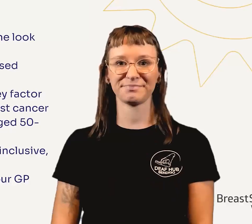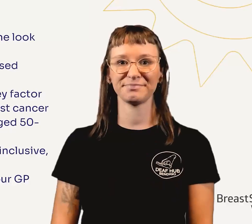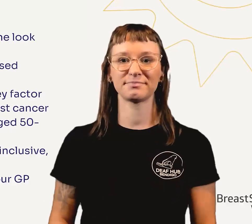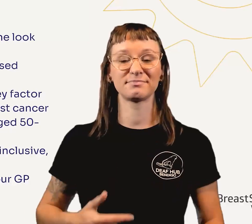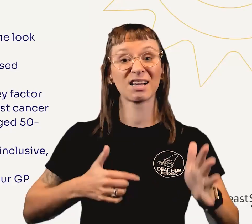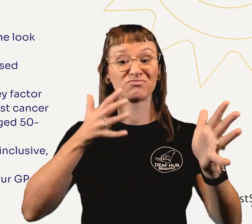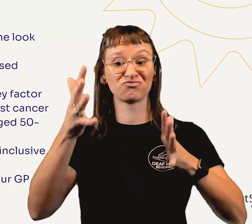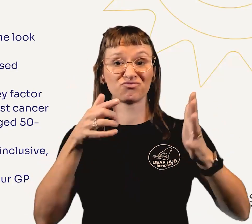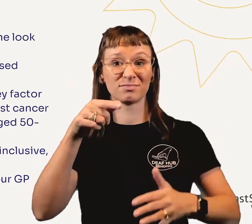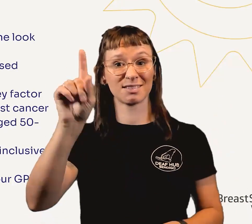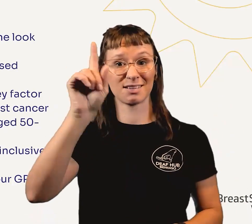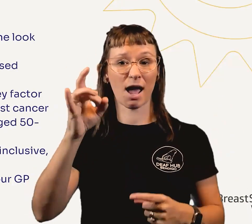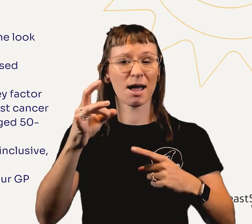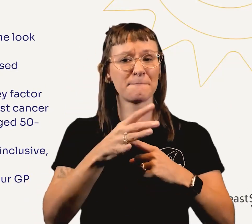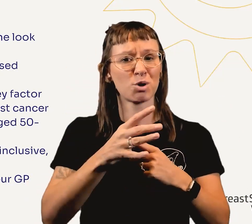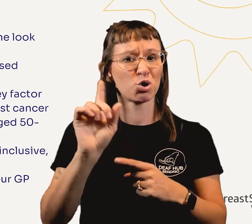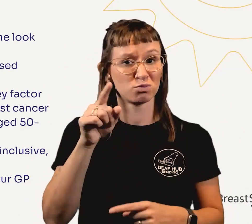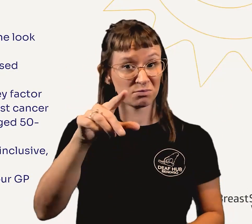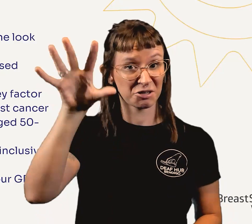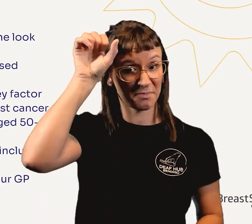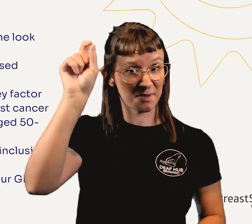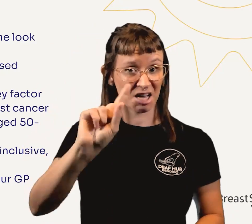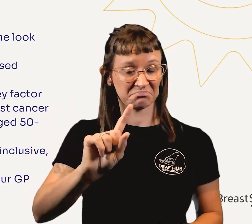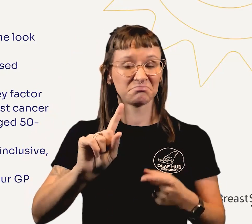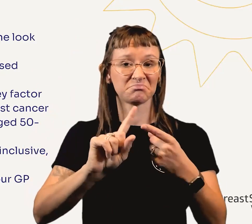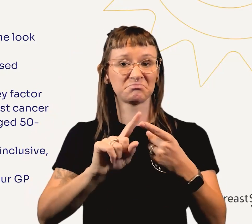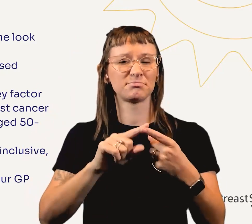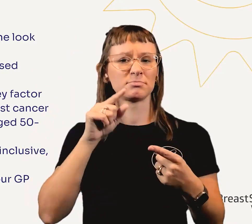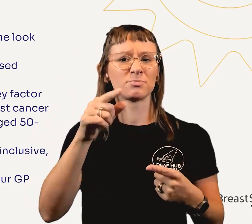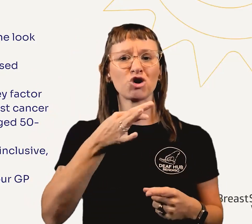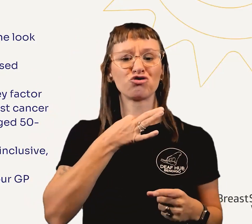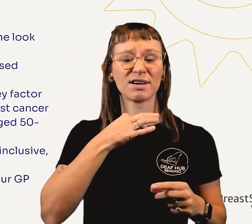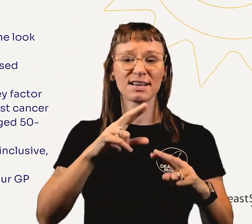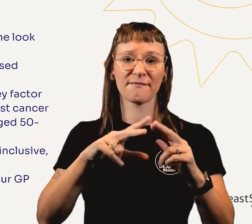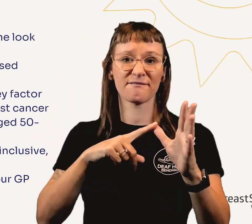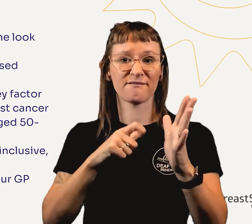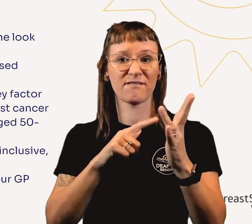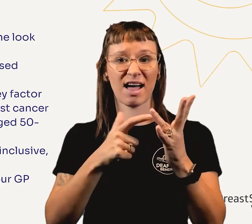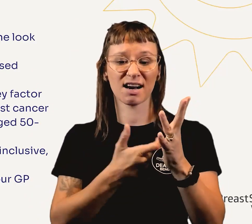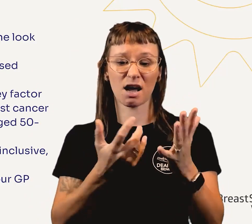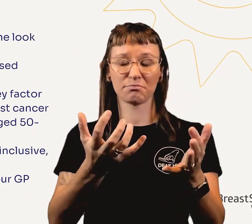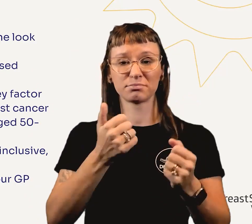Our key messages: Understanding risk factors of developing breast cancer.